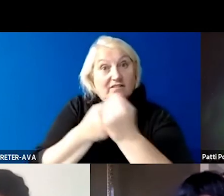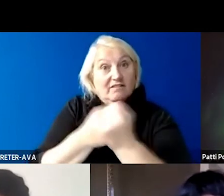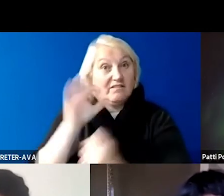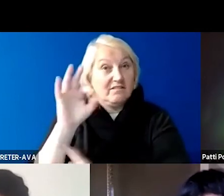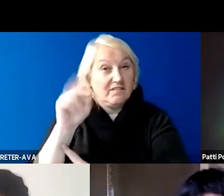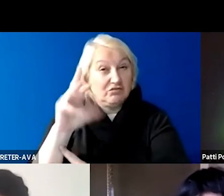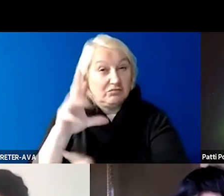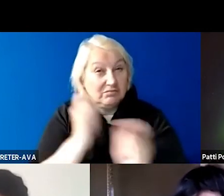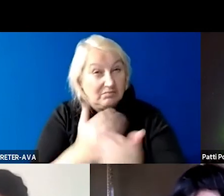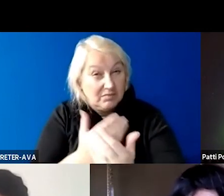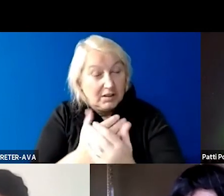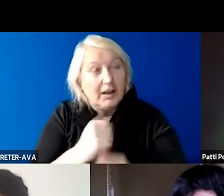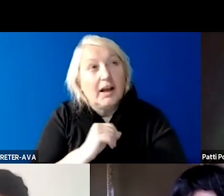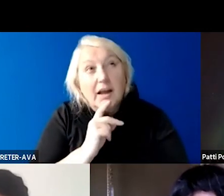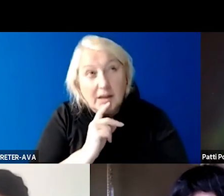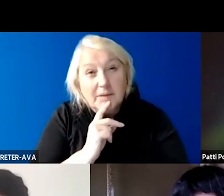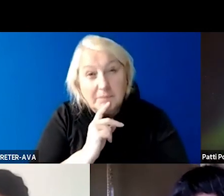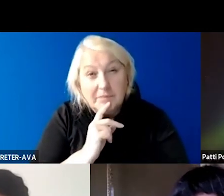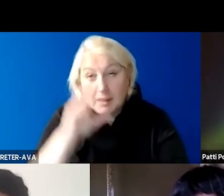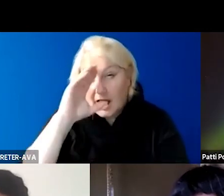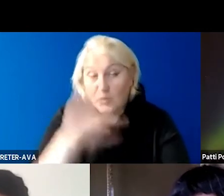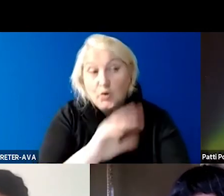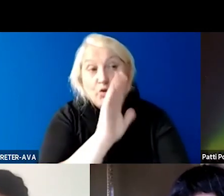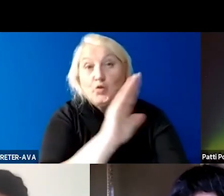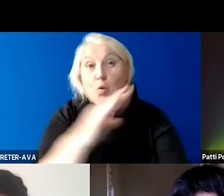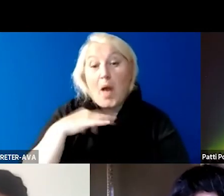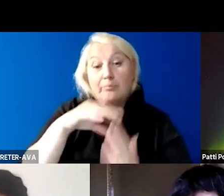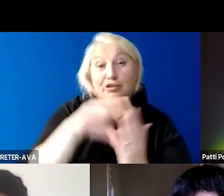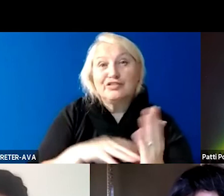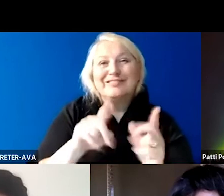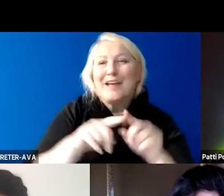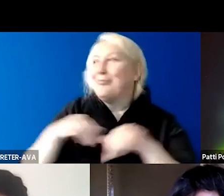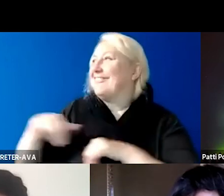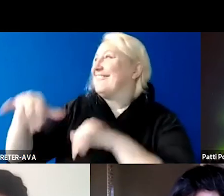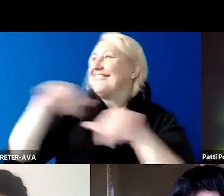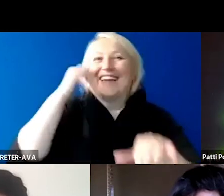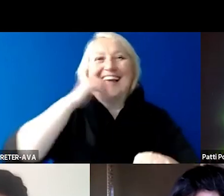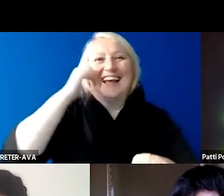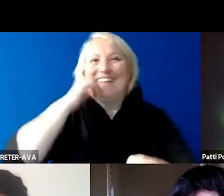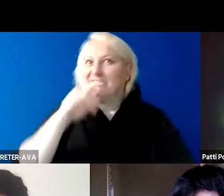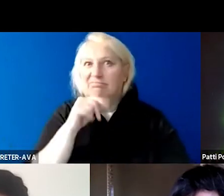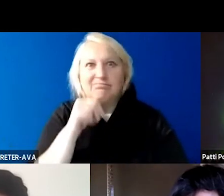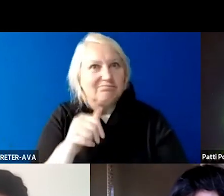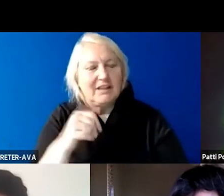was not necessarily a conventional one. And so as a result of that, I wondered